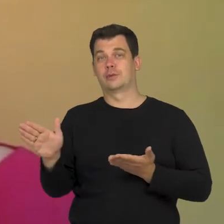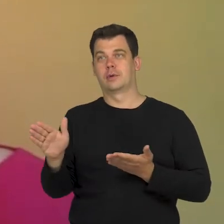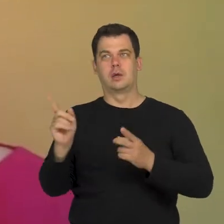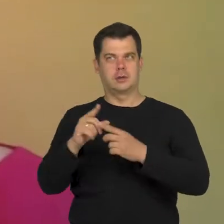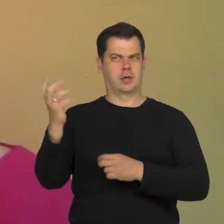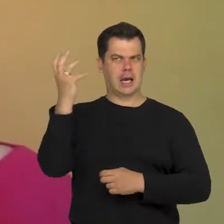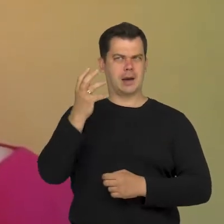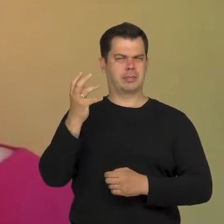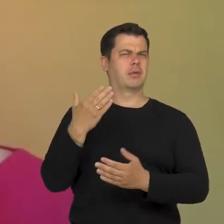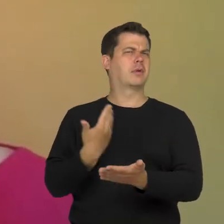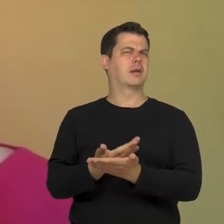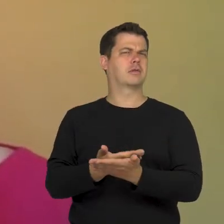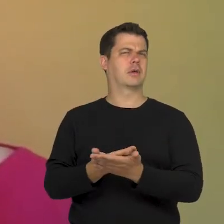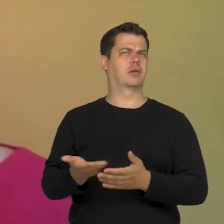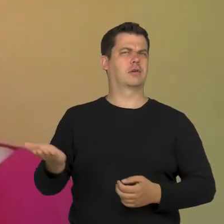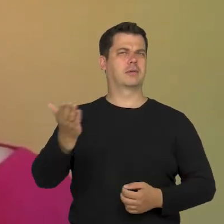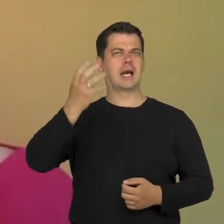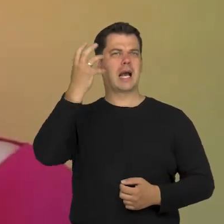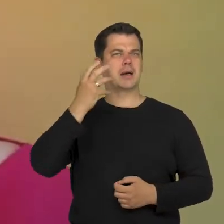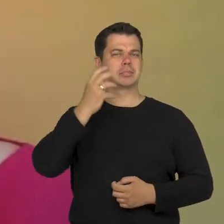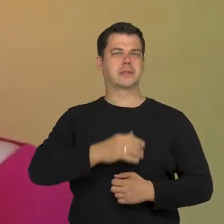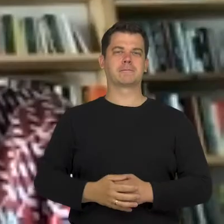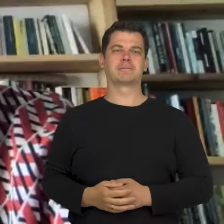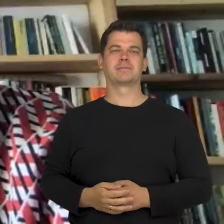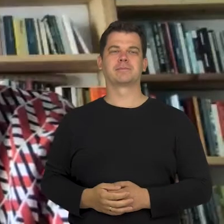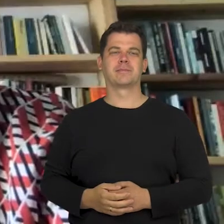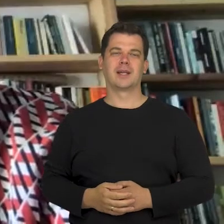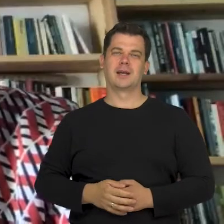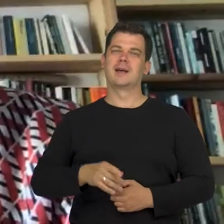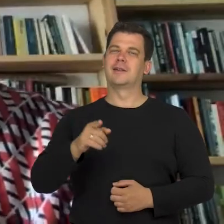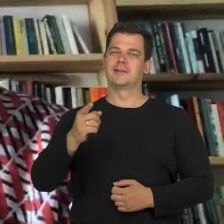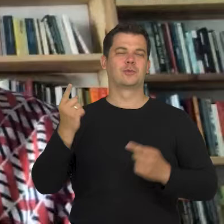and why they do that. It is really interesting because of